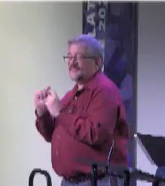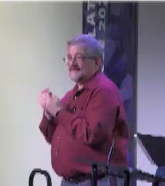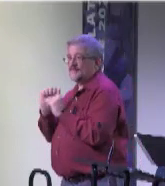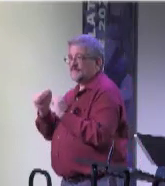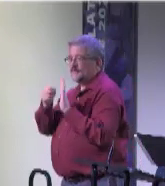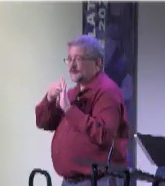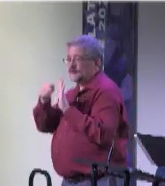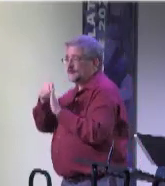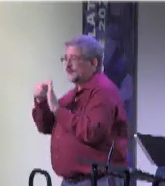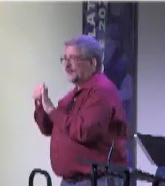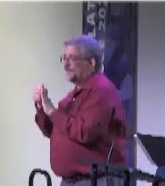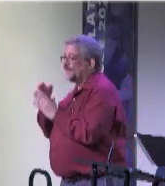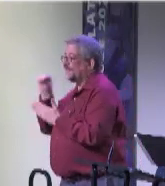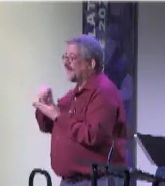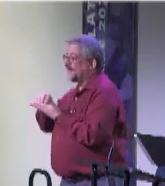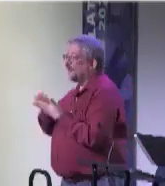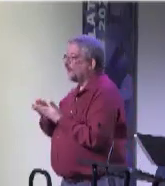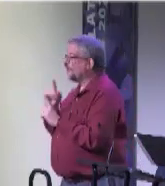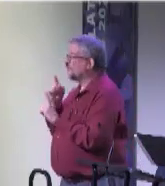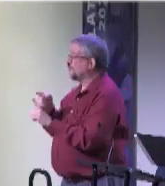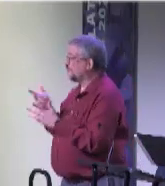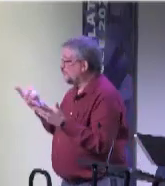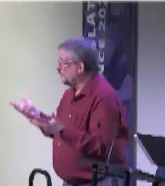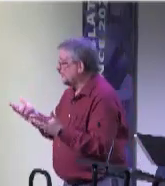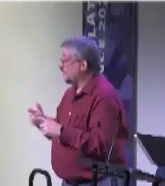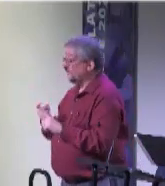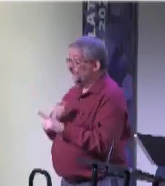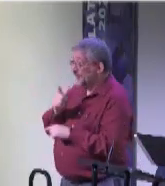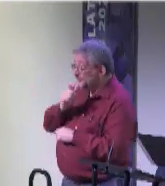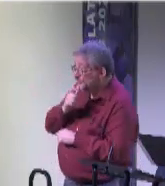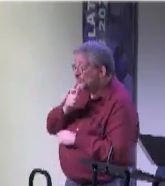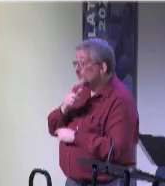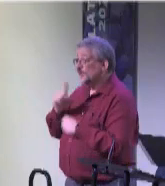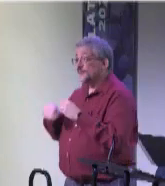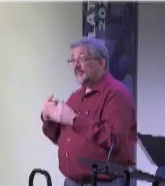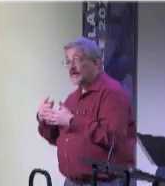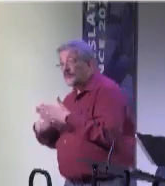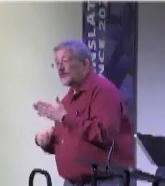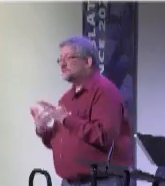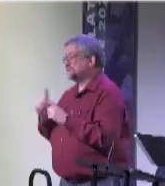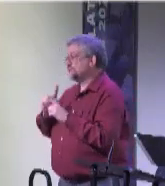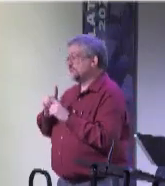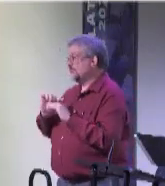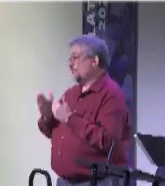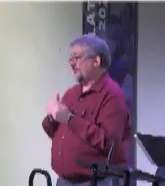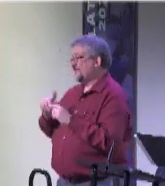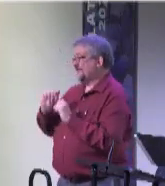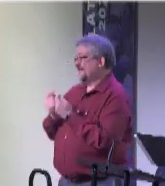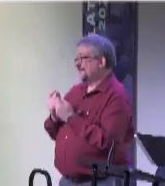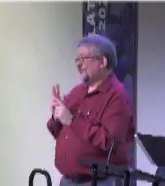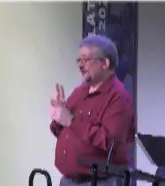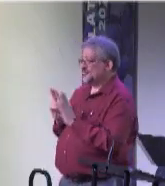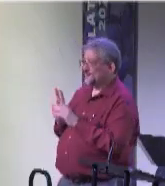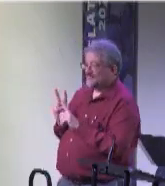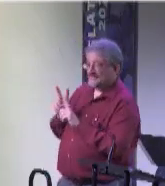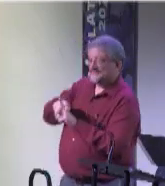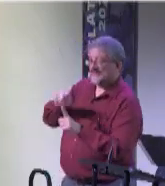Color code or a symbol code that allows you to label the type of thread or the type of comments are included in that thread.